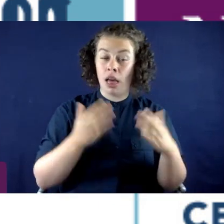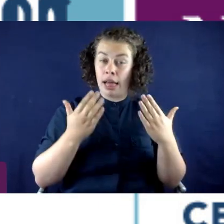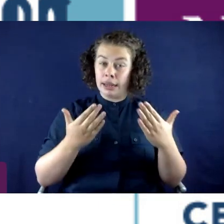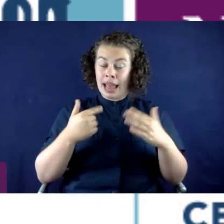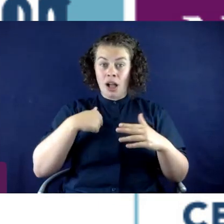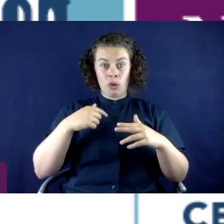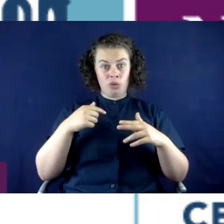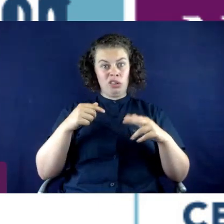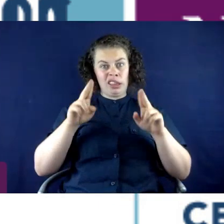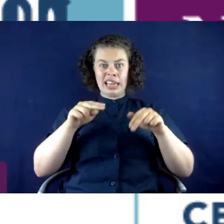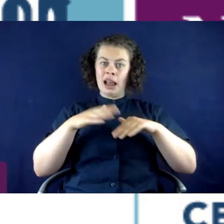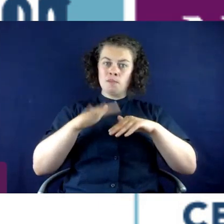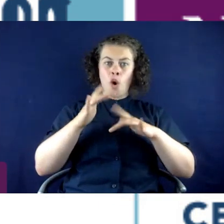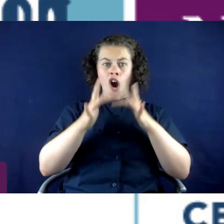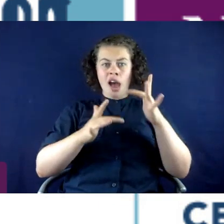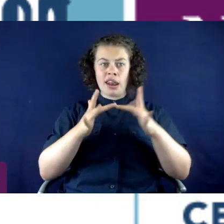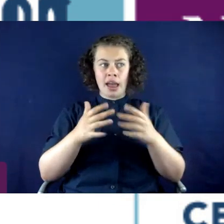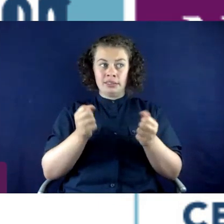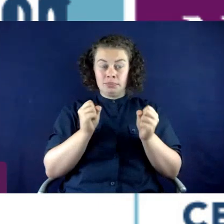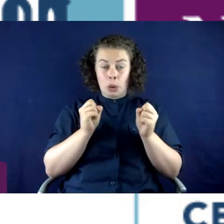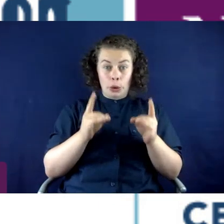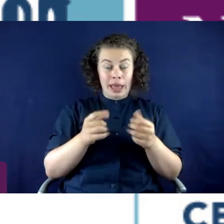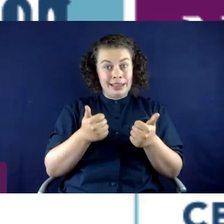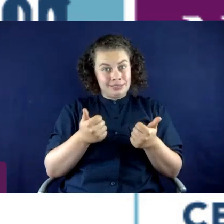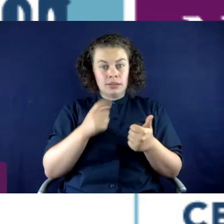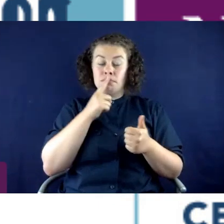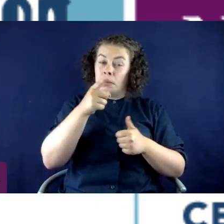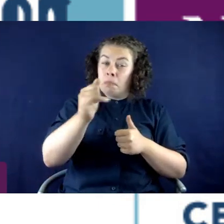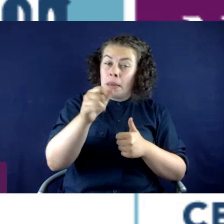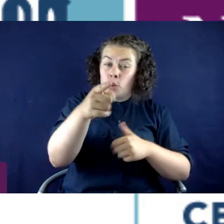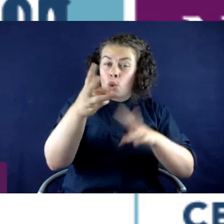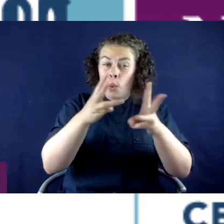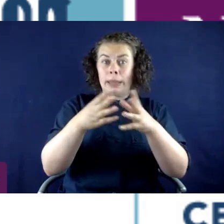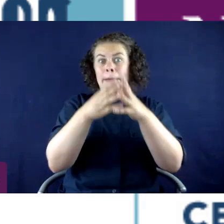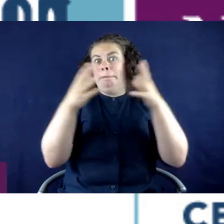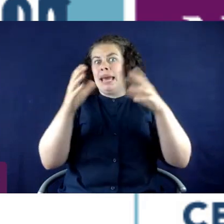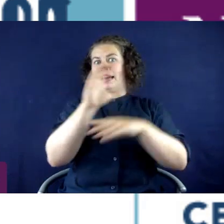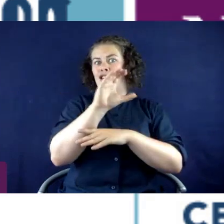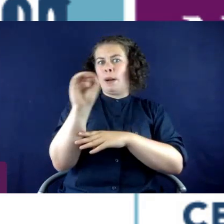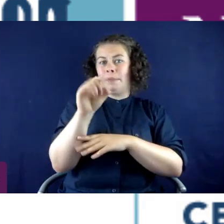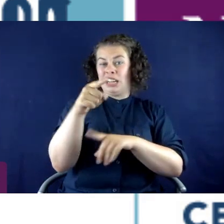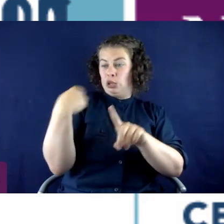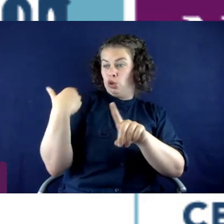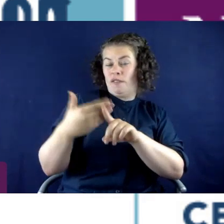is very beginning. If you are part of a larger company or organisation,